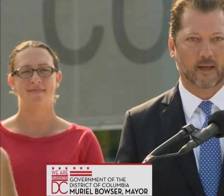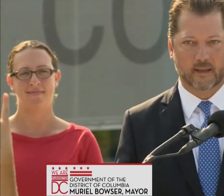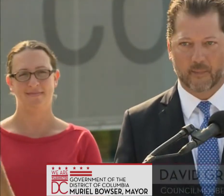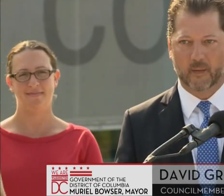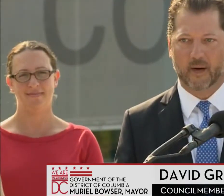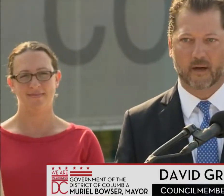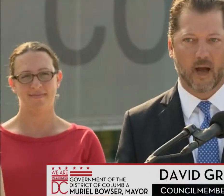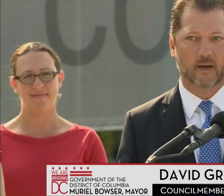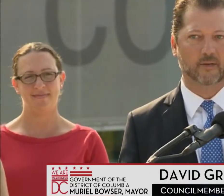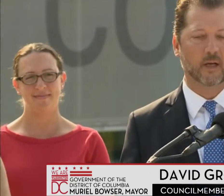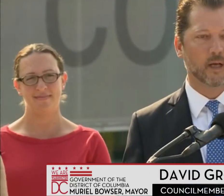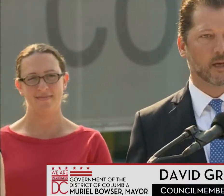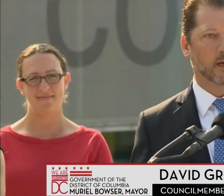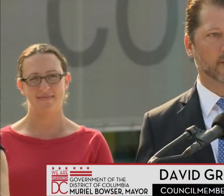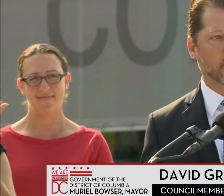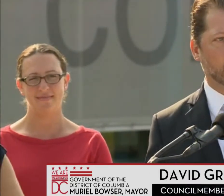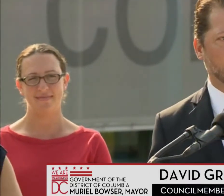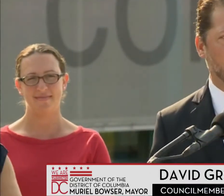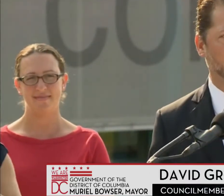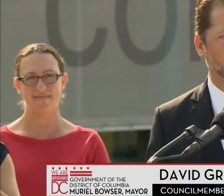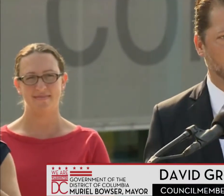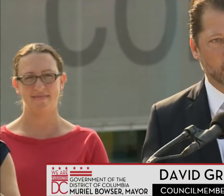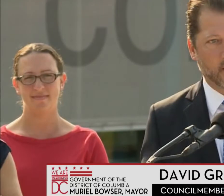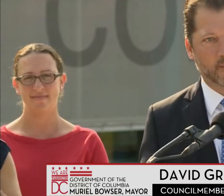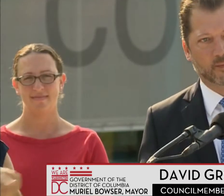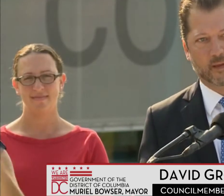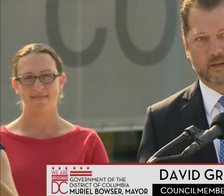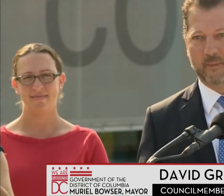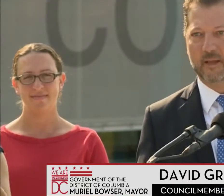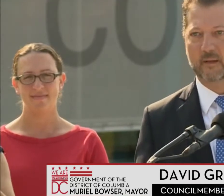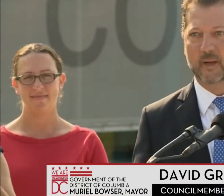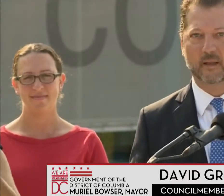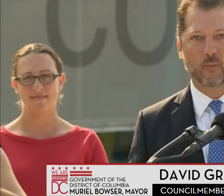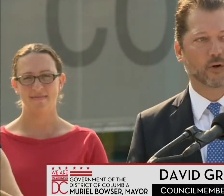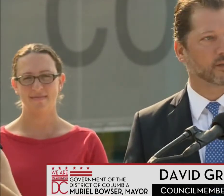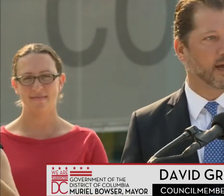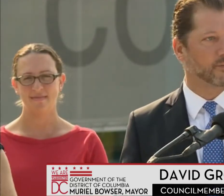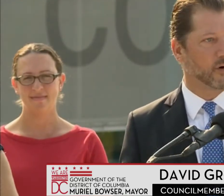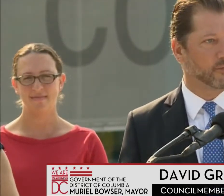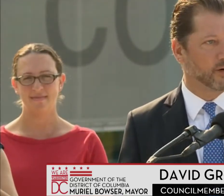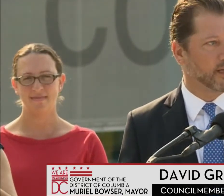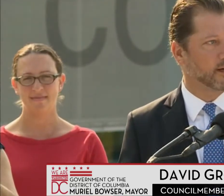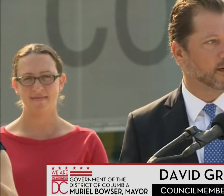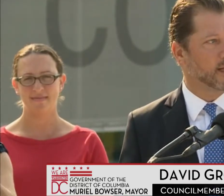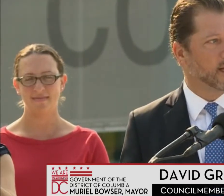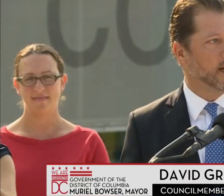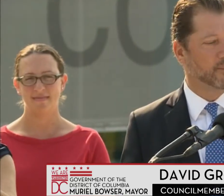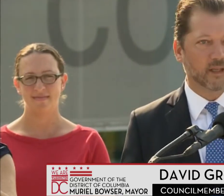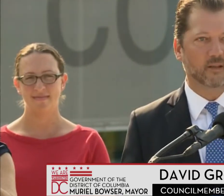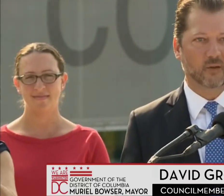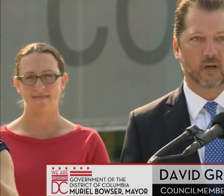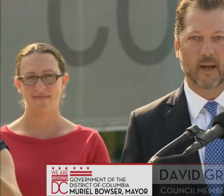thank deputy mayor Niles the every day counts program is the something that's been in the works now for over a year this is going to make a